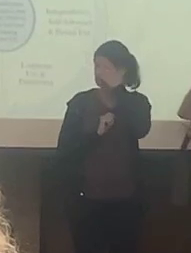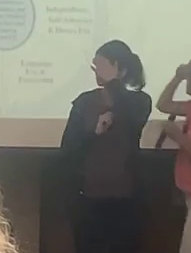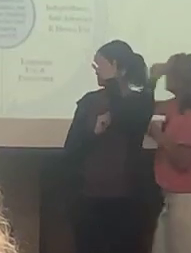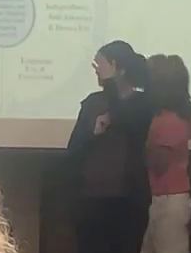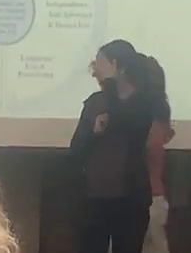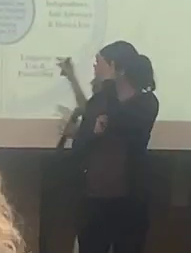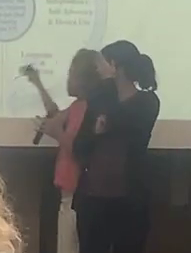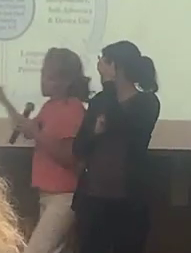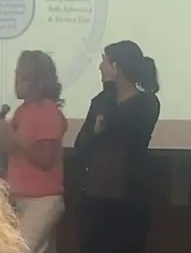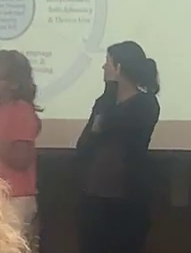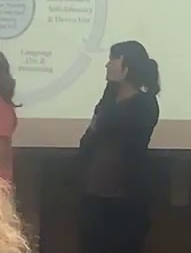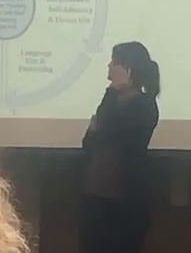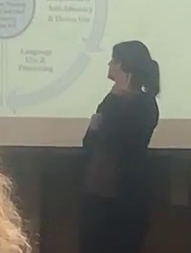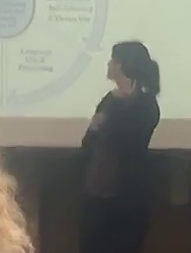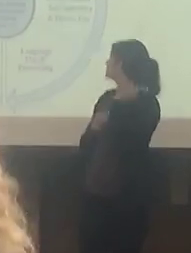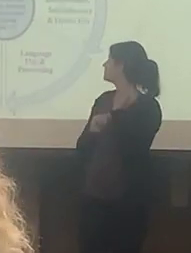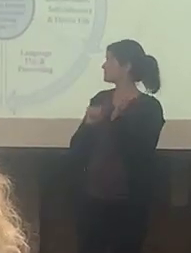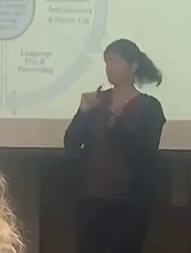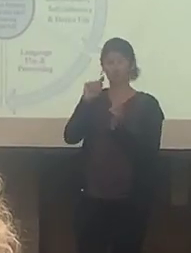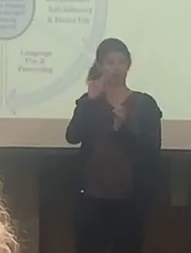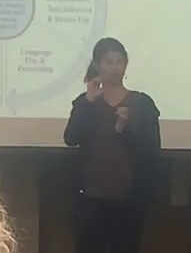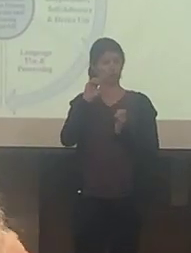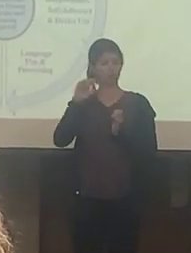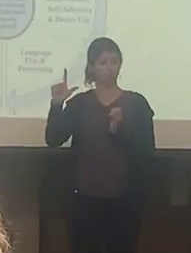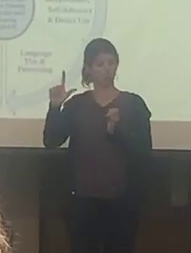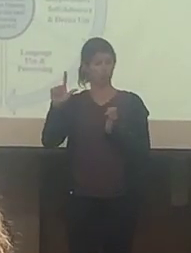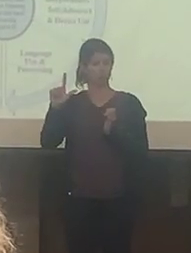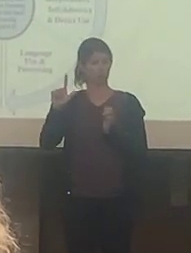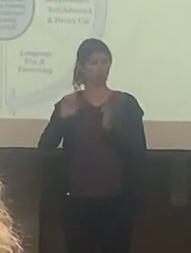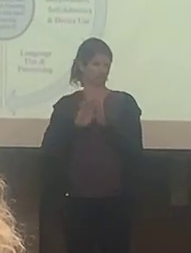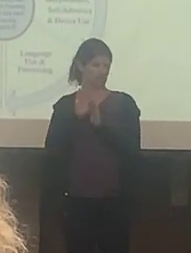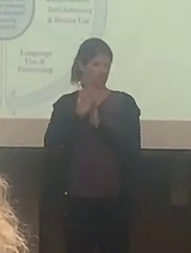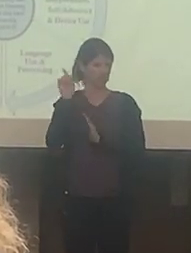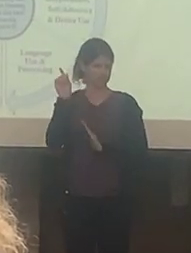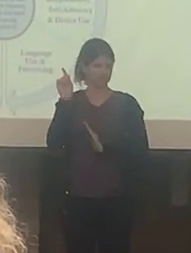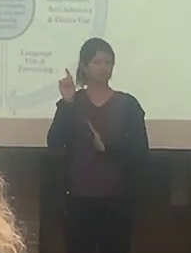this is another tool that we've developed it's an assessment wheel it looks a little different than